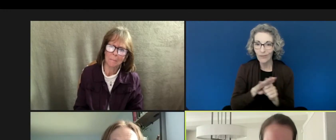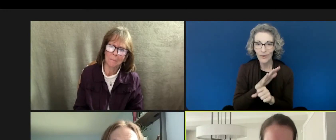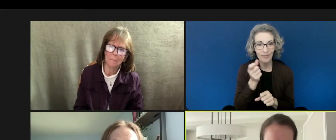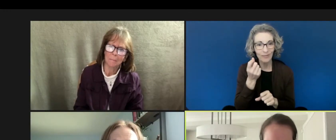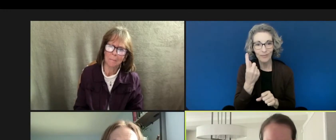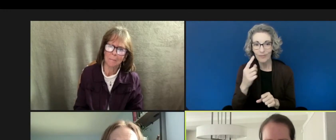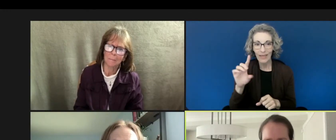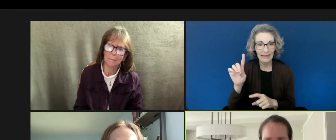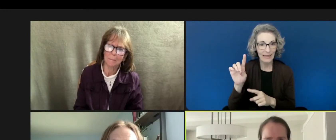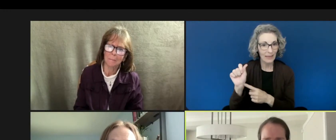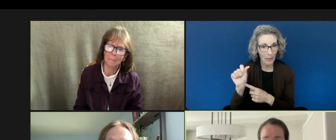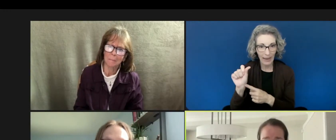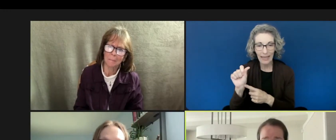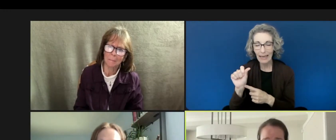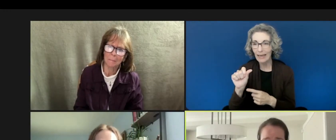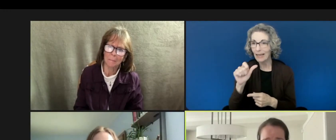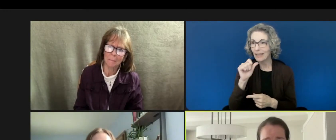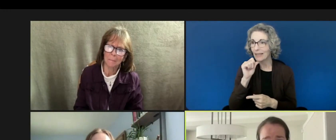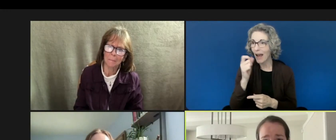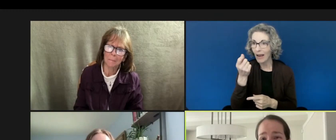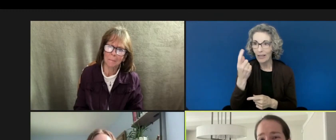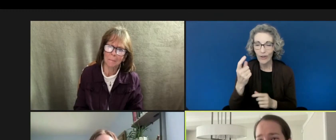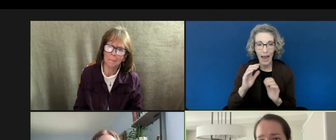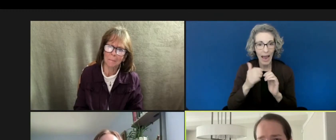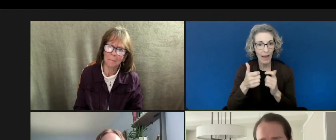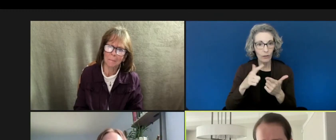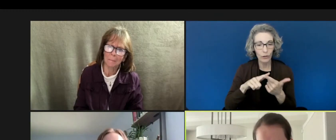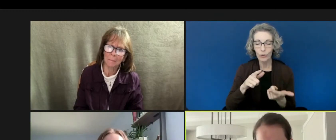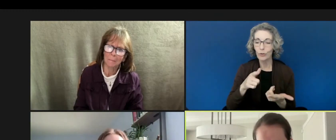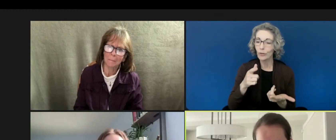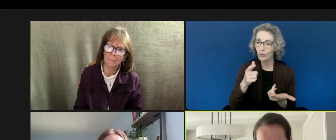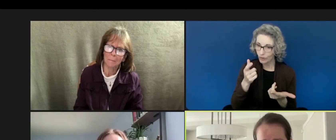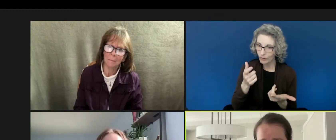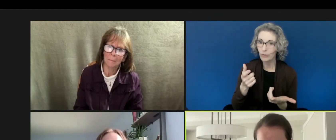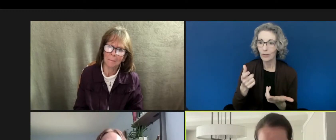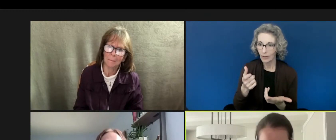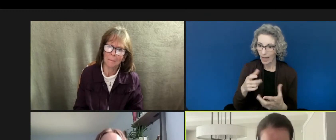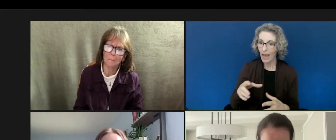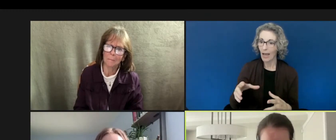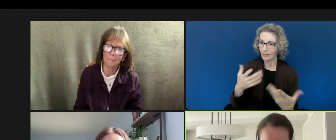doesn't understand how to receive a disclosure of this kind.